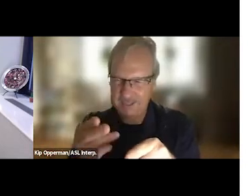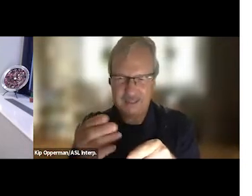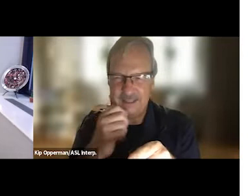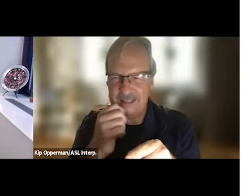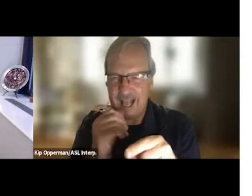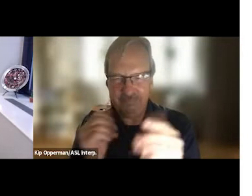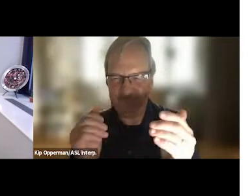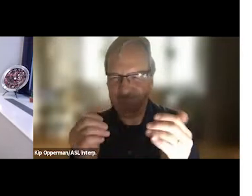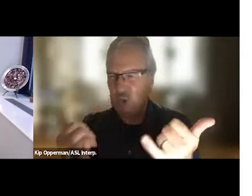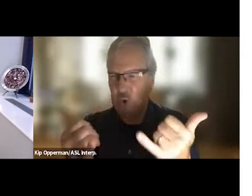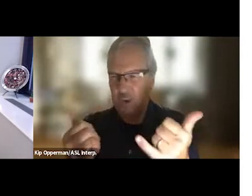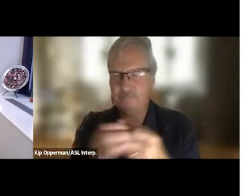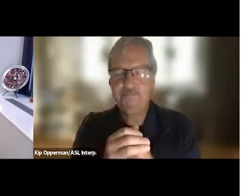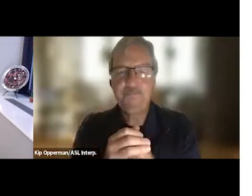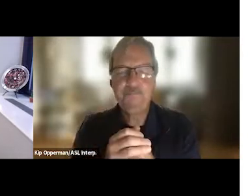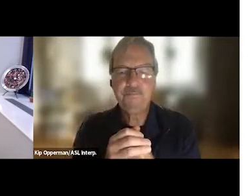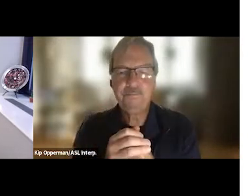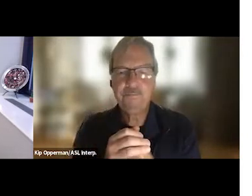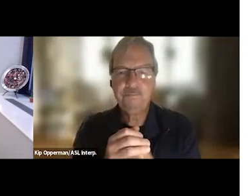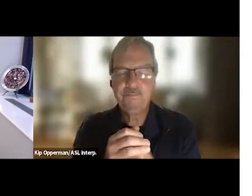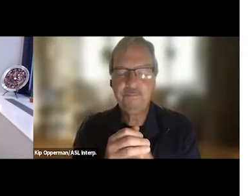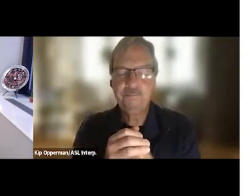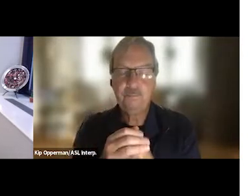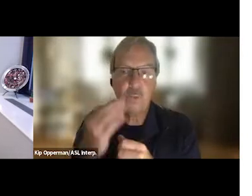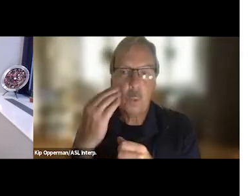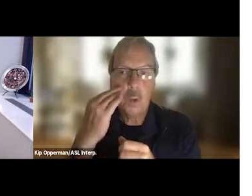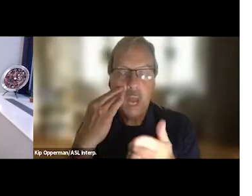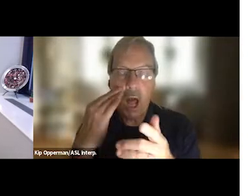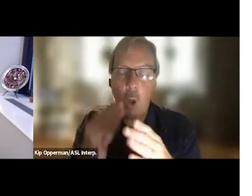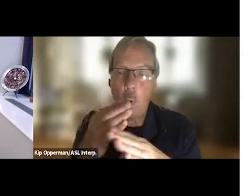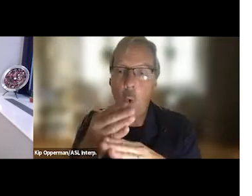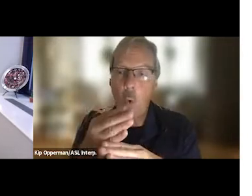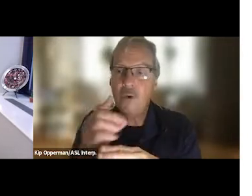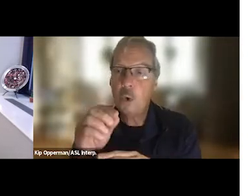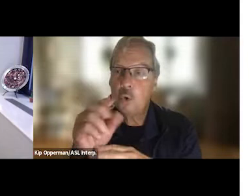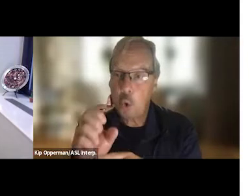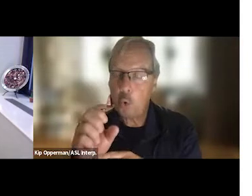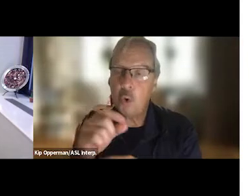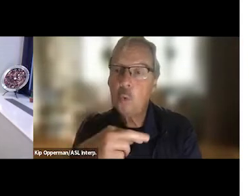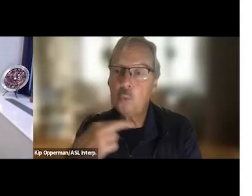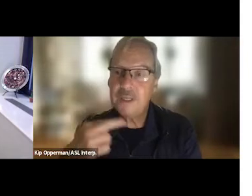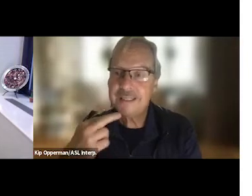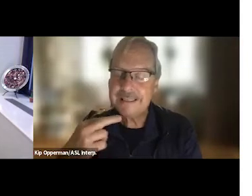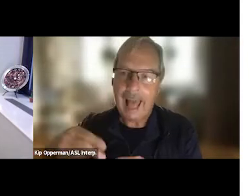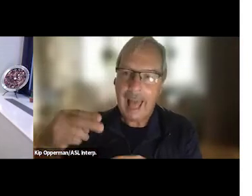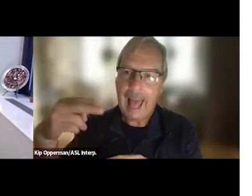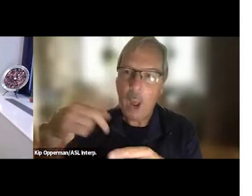And unfortunately, we also know that overdose risk as a result is extremely high upon release from incarceration.